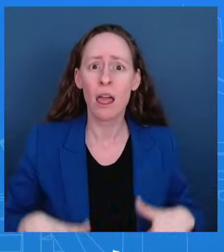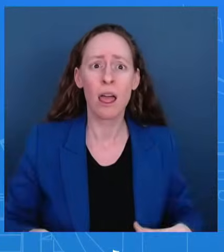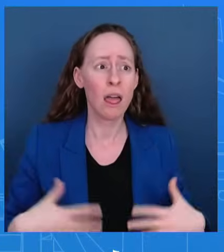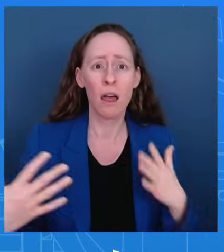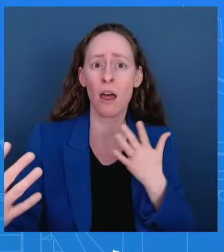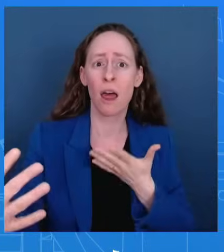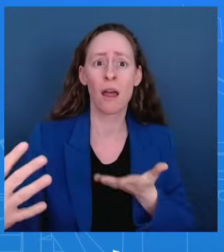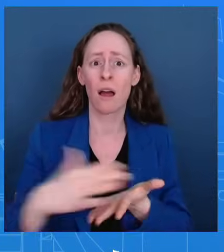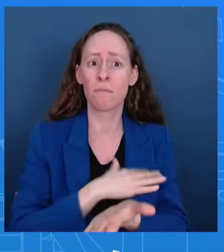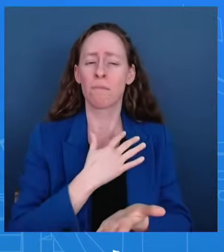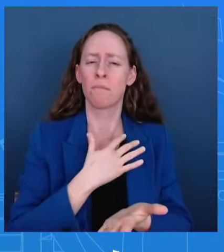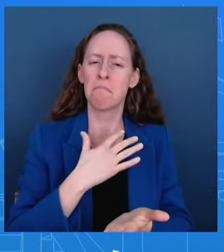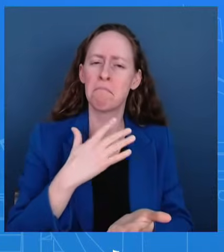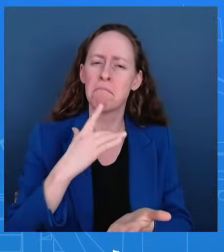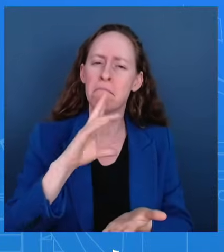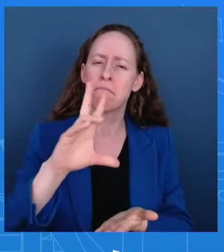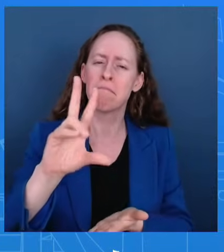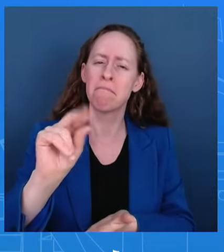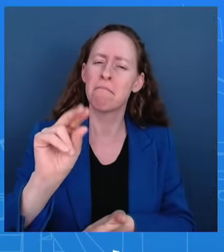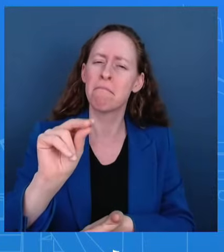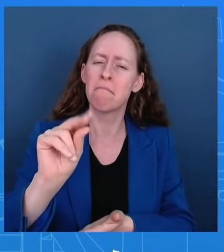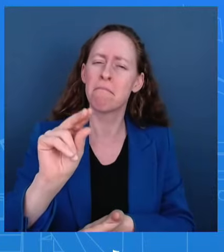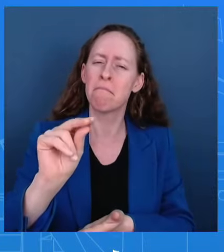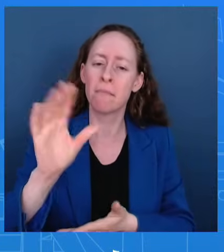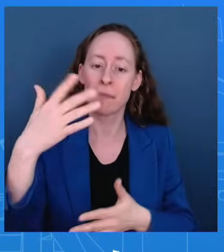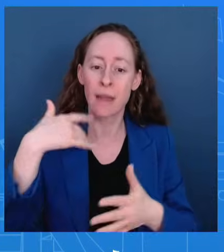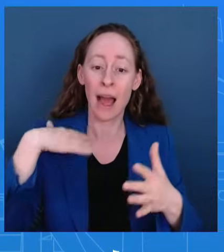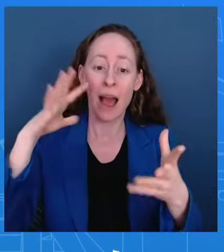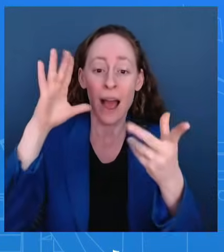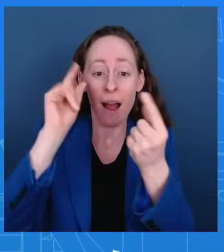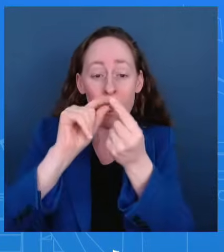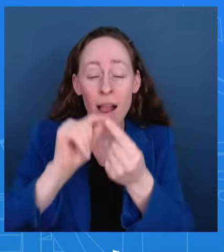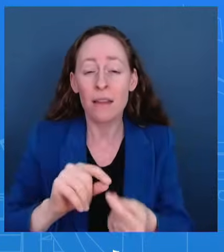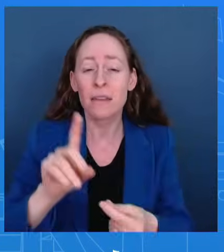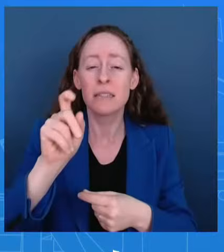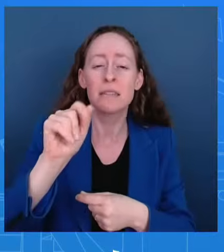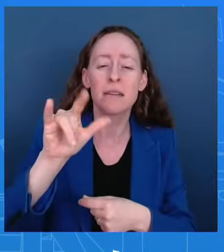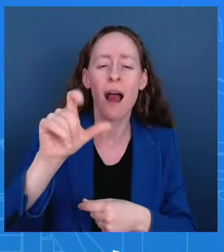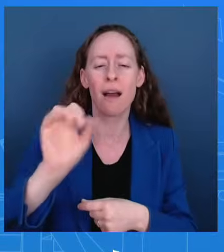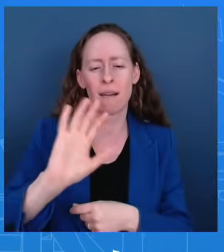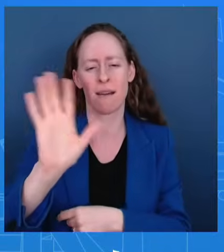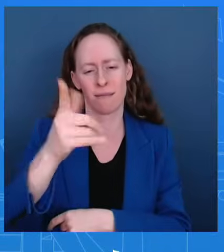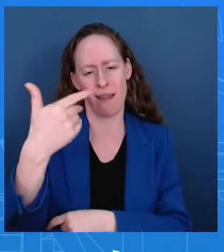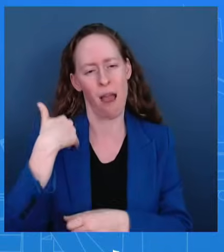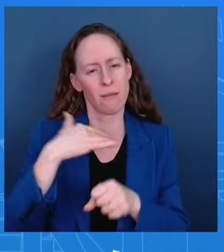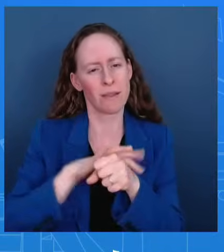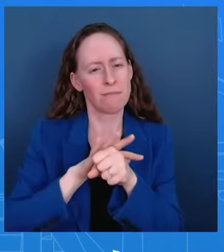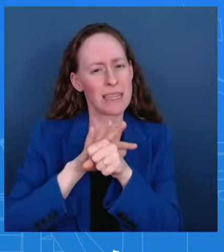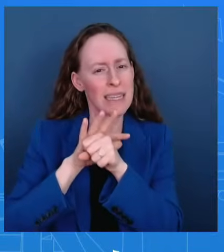they have inventories of existing -- like similar capabilities that they already had available to them.